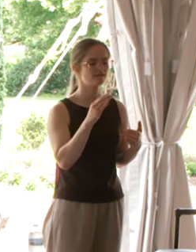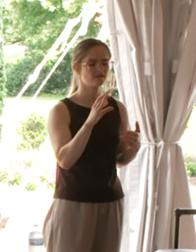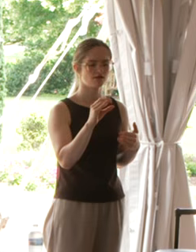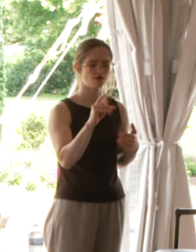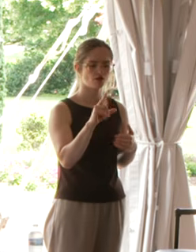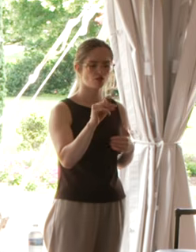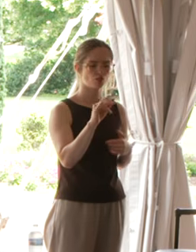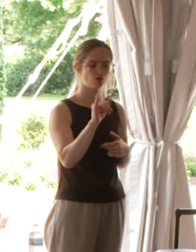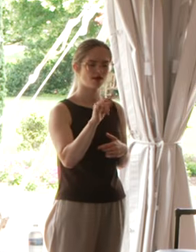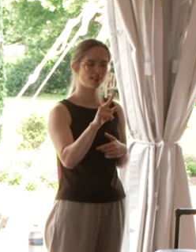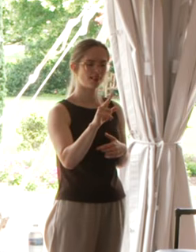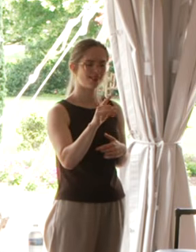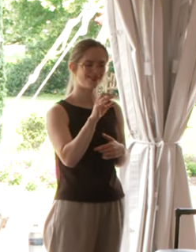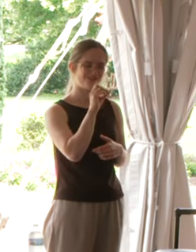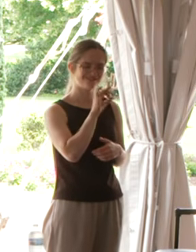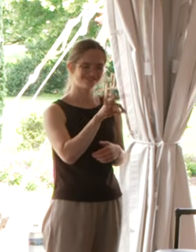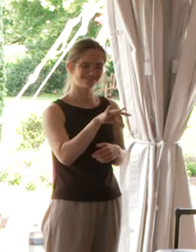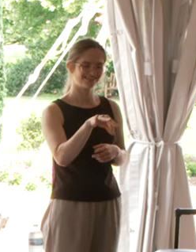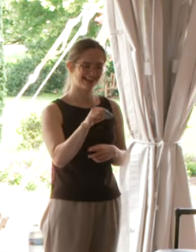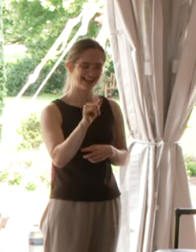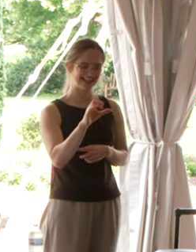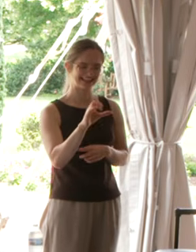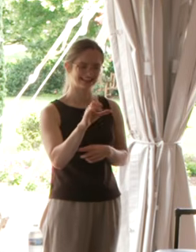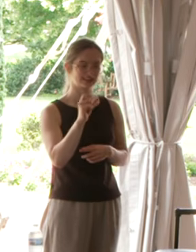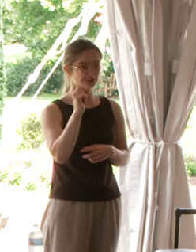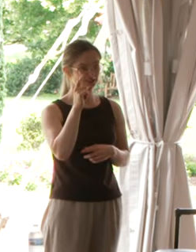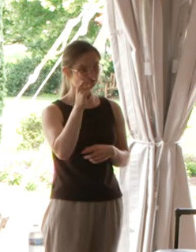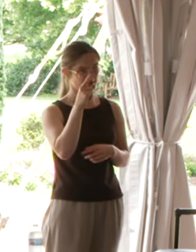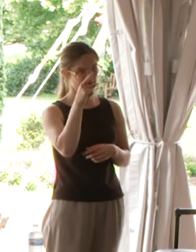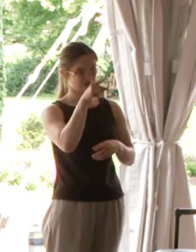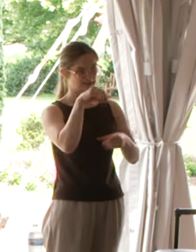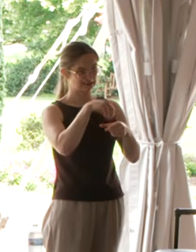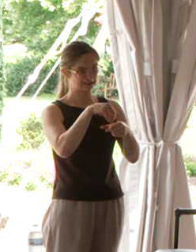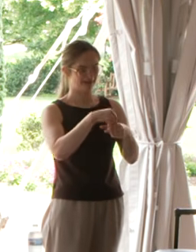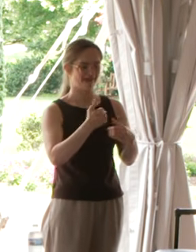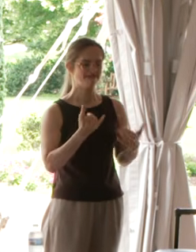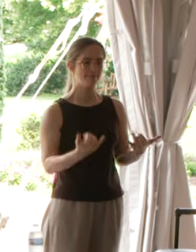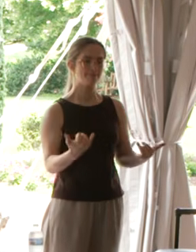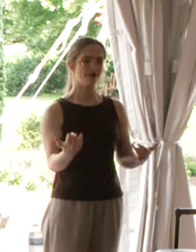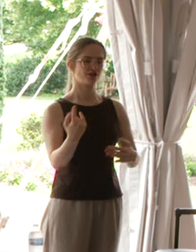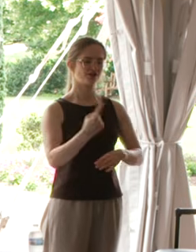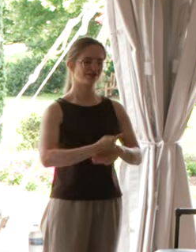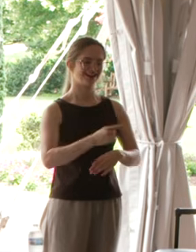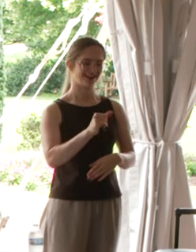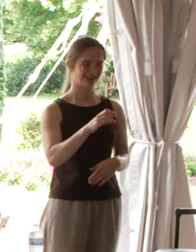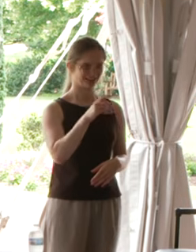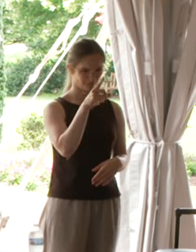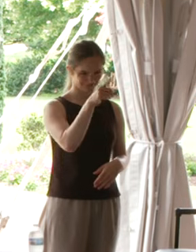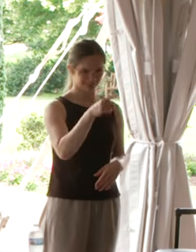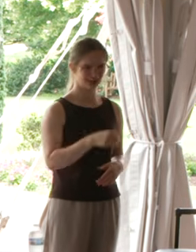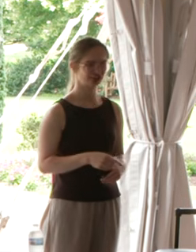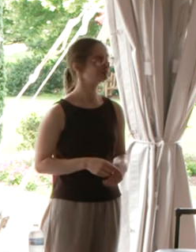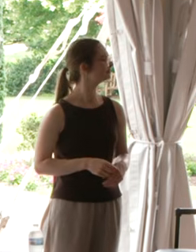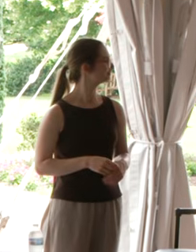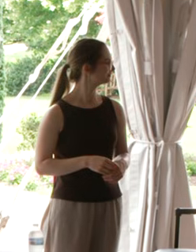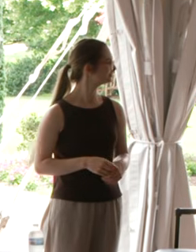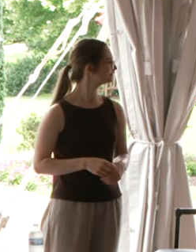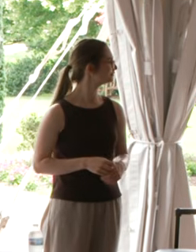conditioning, but inside we do have modern, we do have modern-day air conditioning inside. And